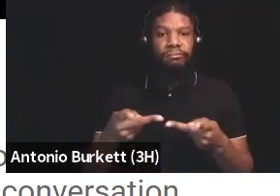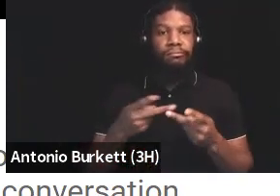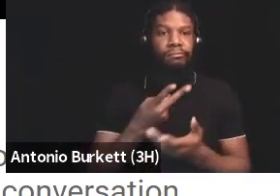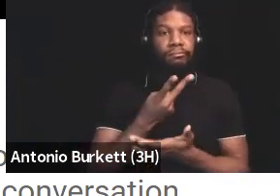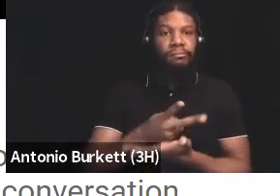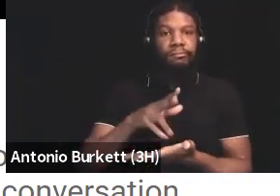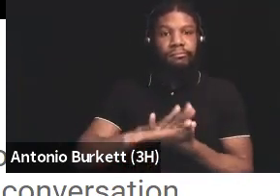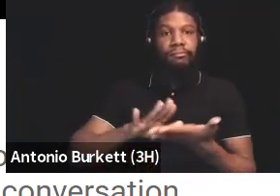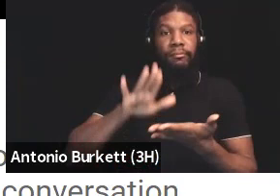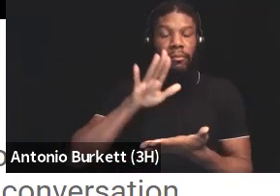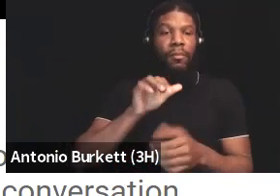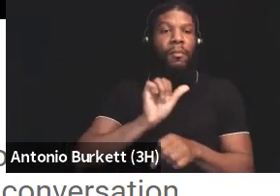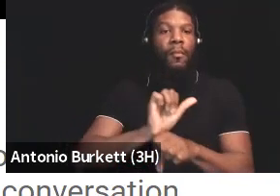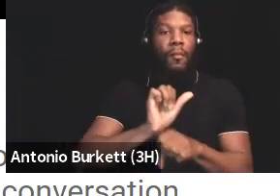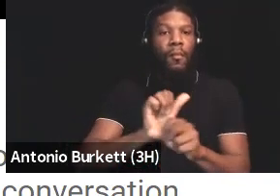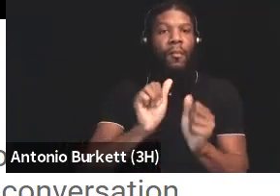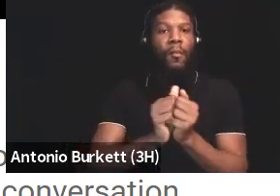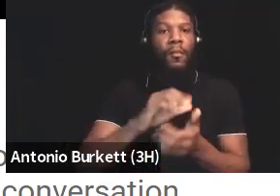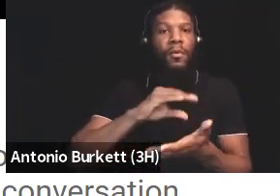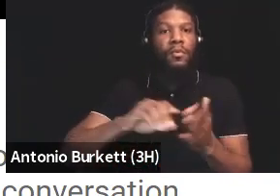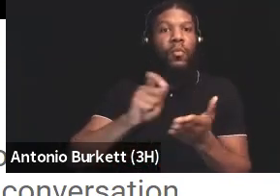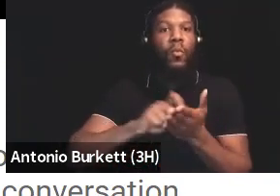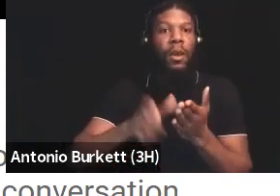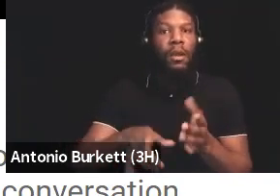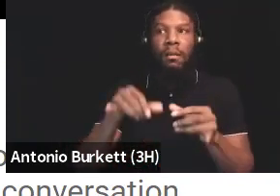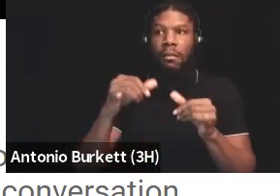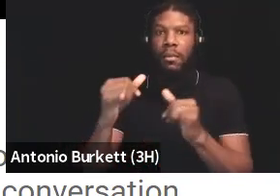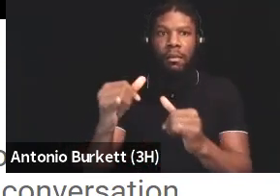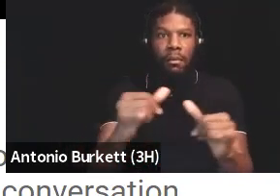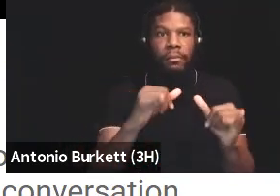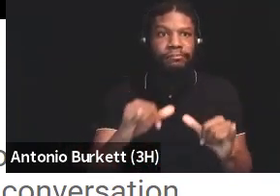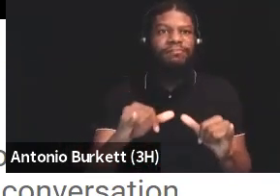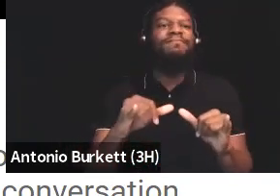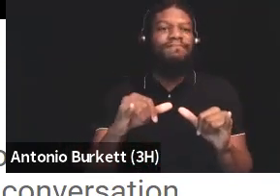writers, I immediately recognized this need. But I also knew that I did not have the skills.